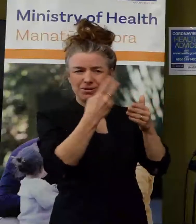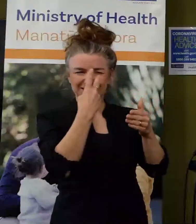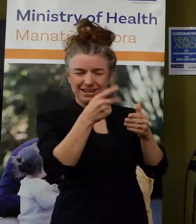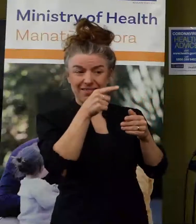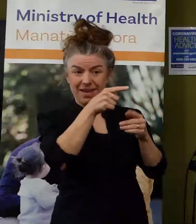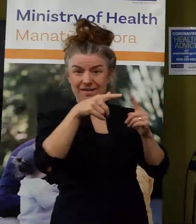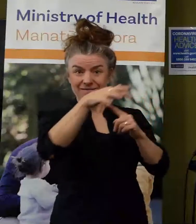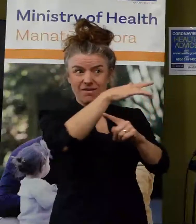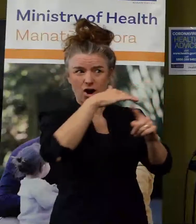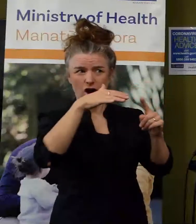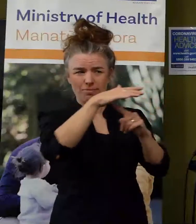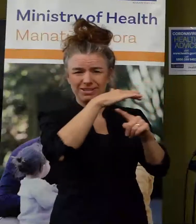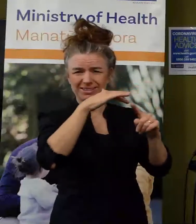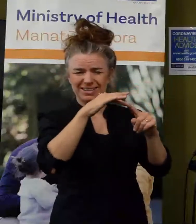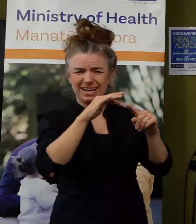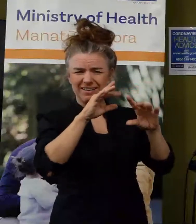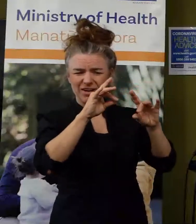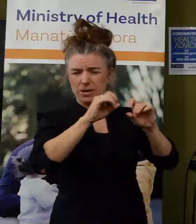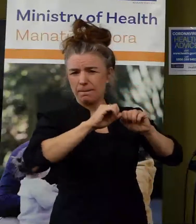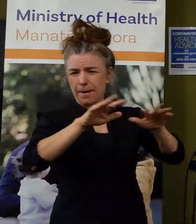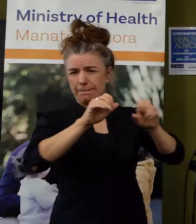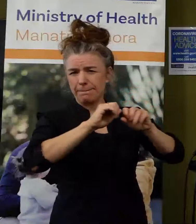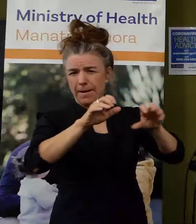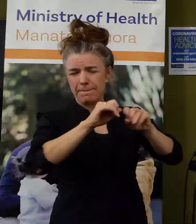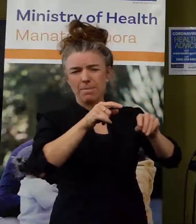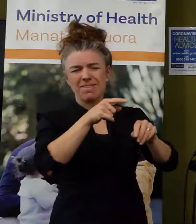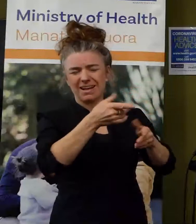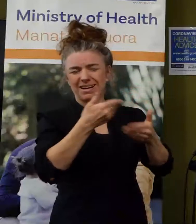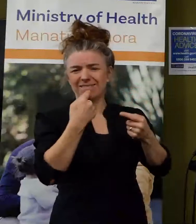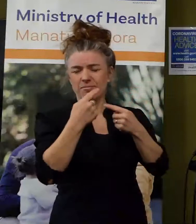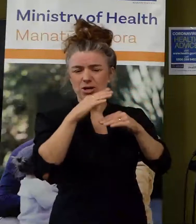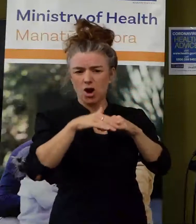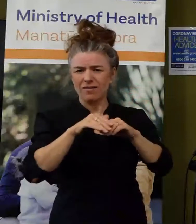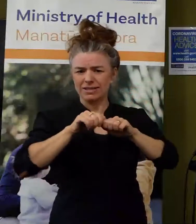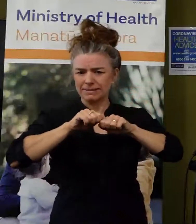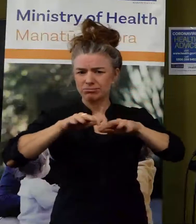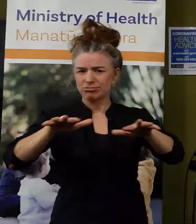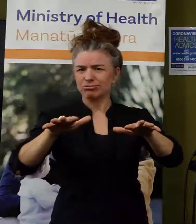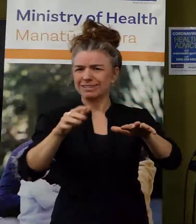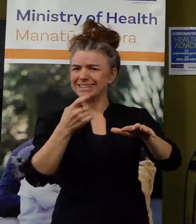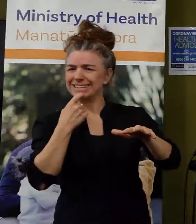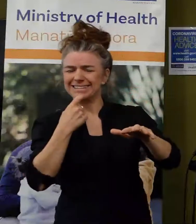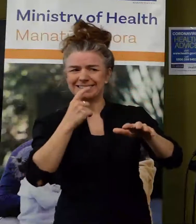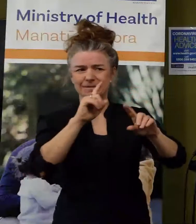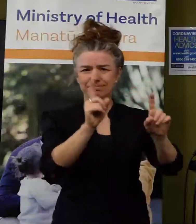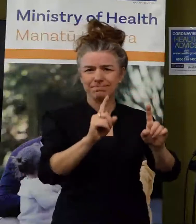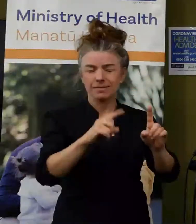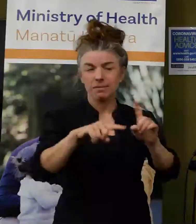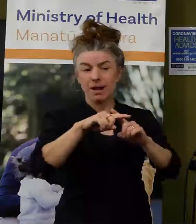will give a lot of information about how contagious it is. And also, as the weeks go by and people